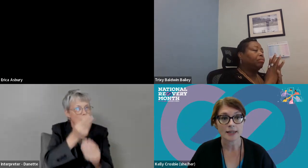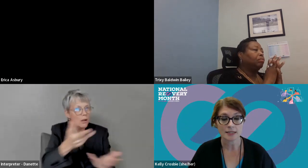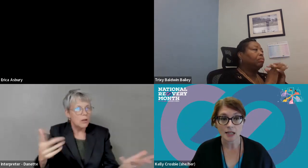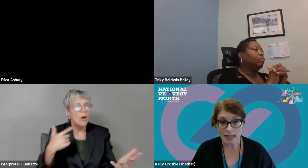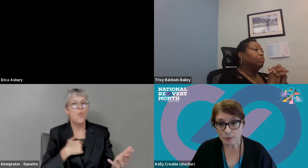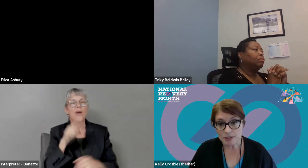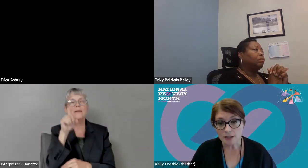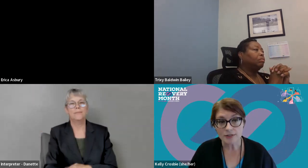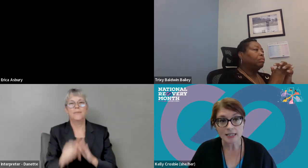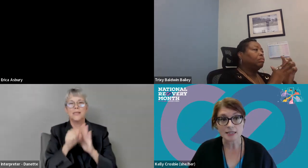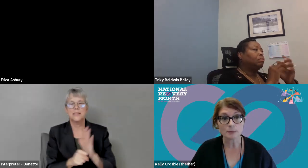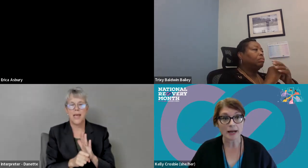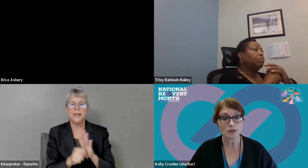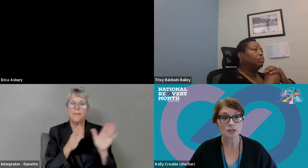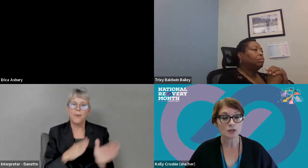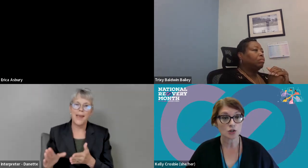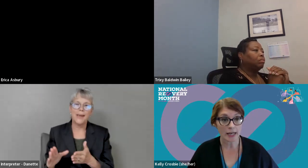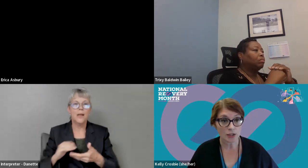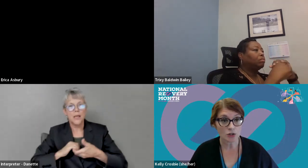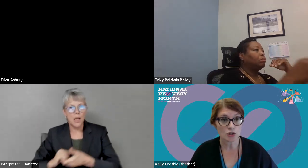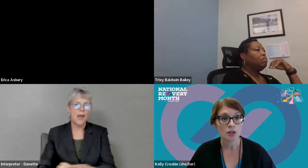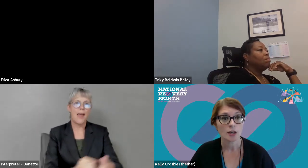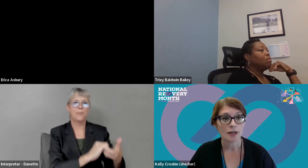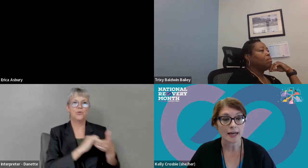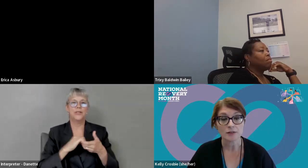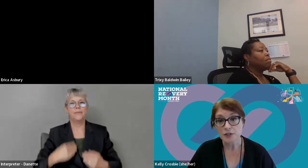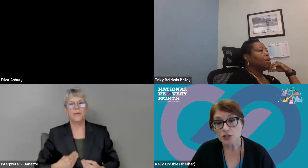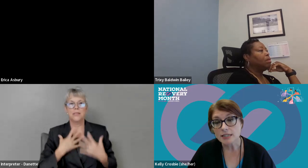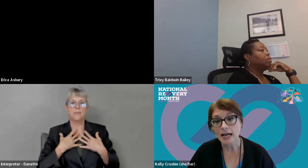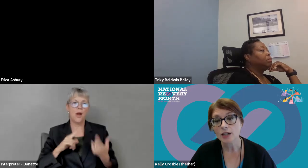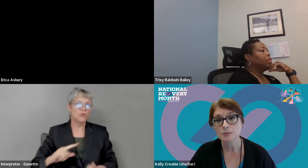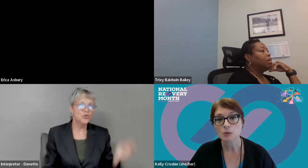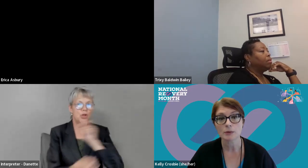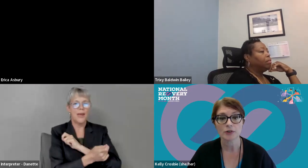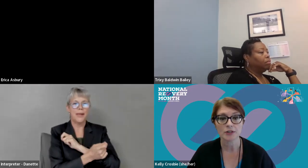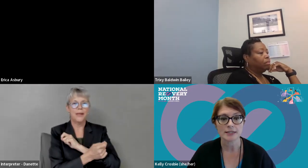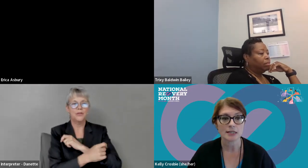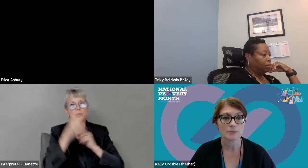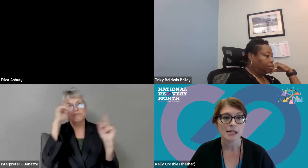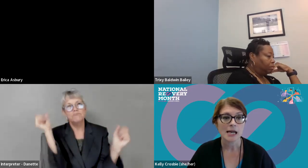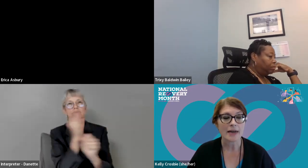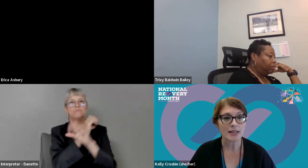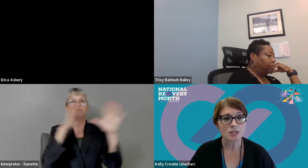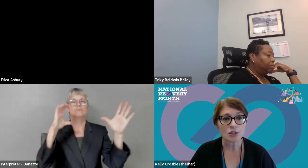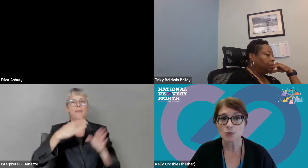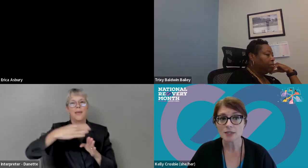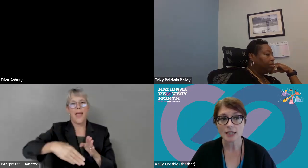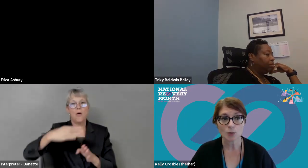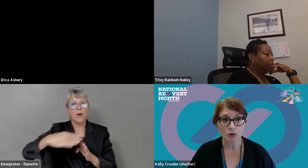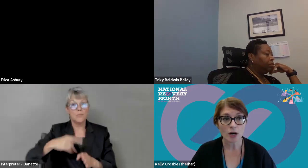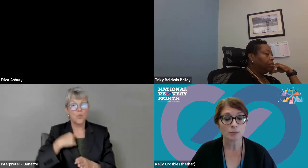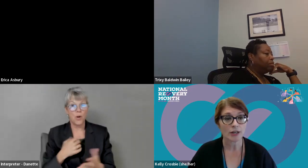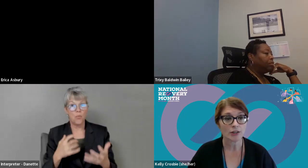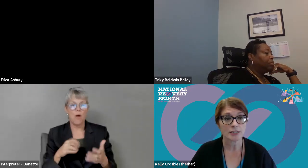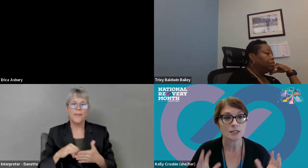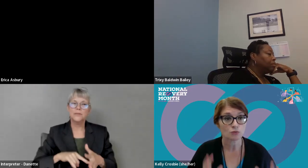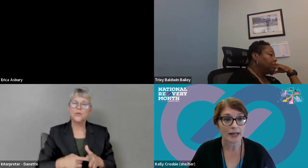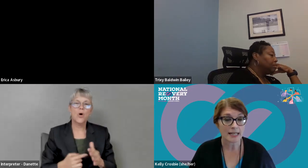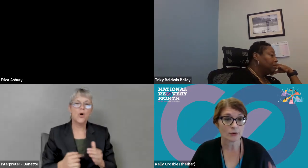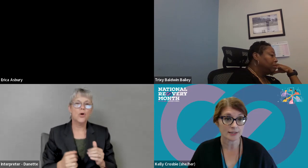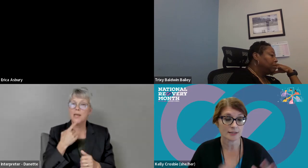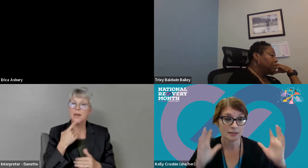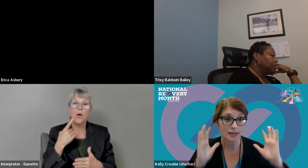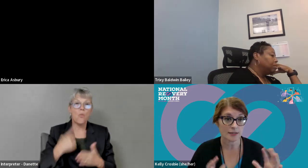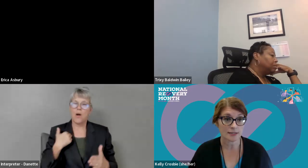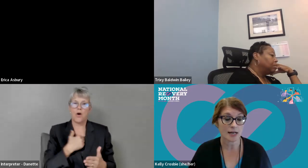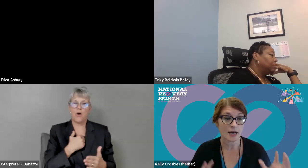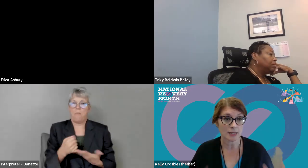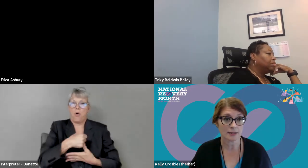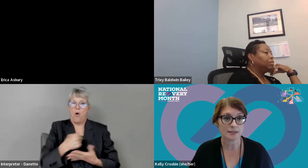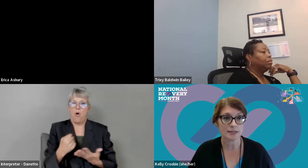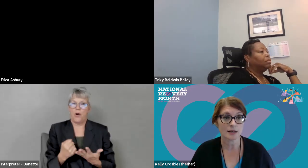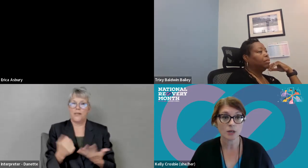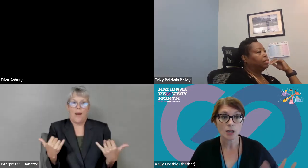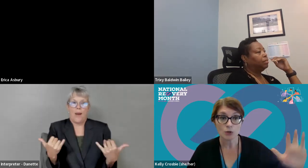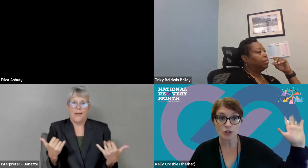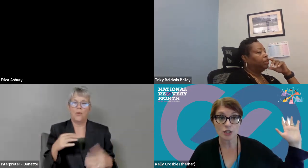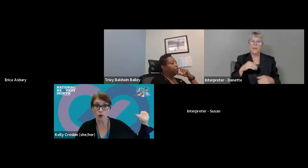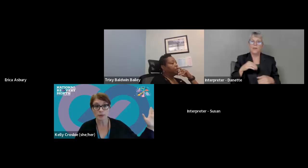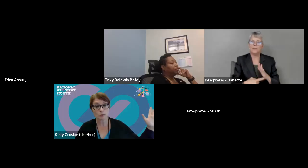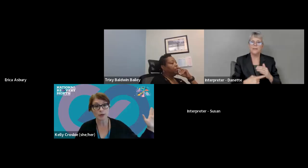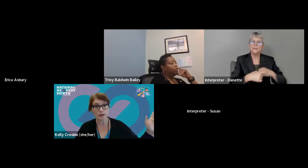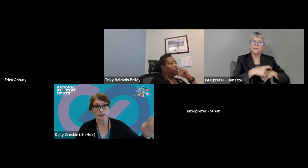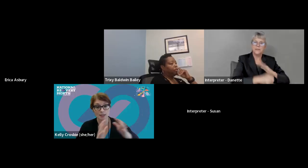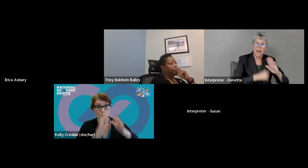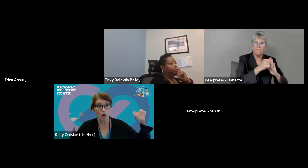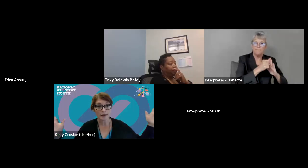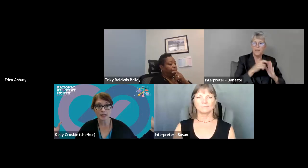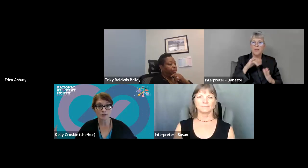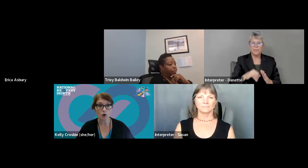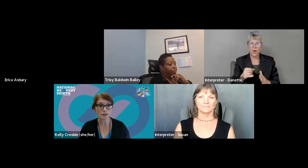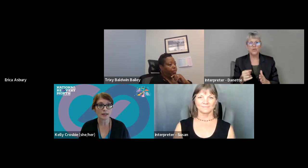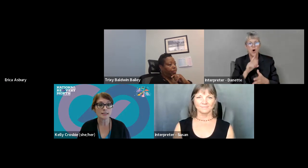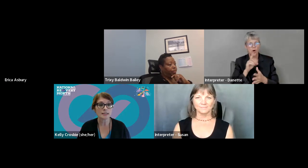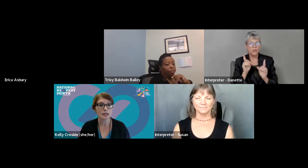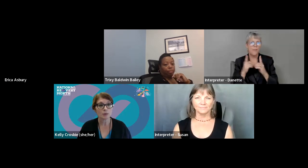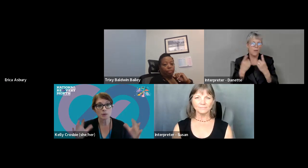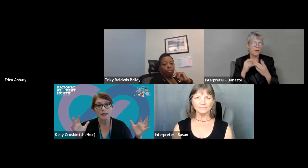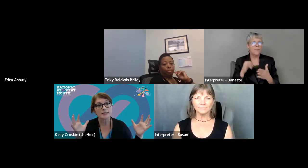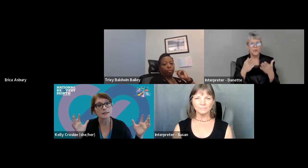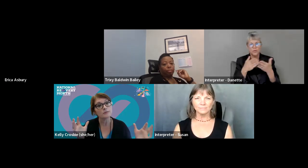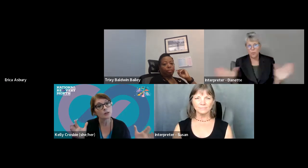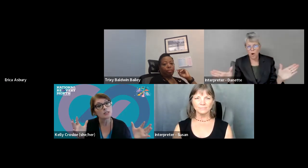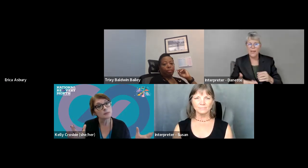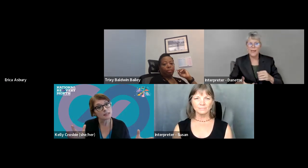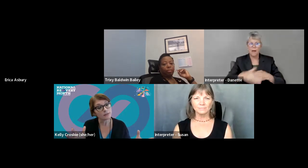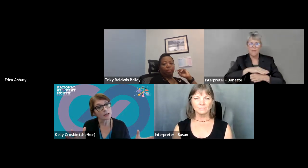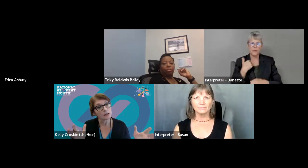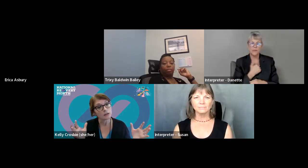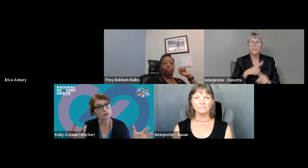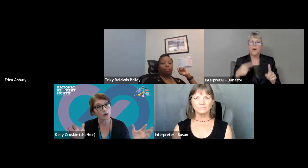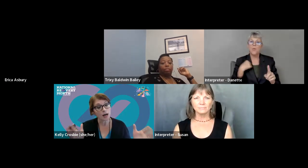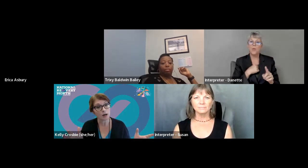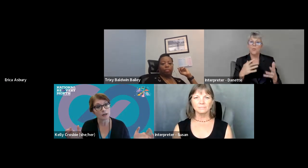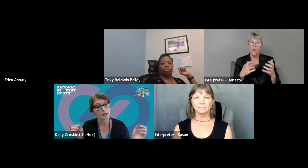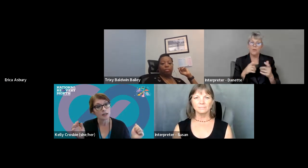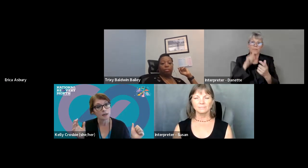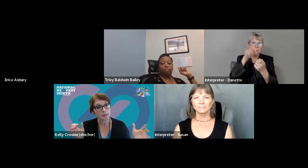Kelly Crosbie (she/her): that is collaborative, that inspires change that patients the outcomes we want for our system. And that starts with saying, What are our priorities right now in this? In this time, in this system. We share the departmental priorities. They're broad, they cover all of us. We We wanted some very specific for our